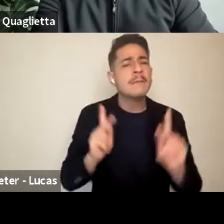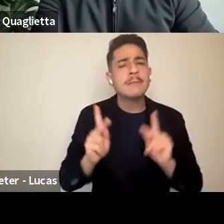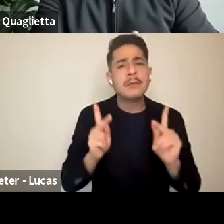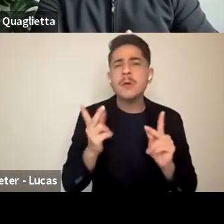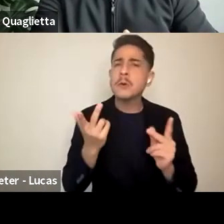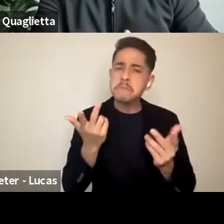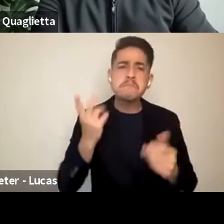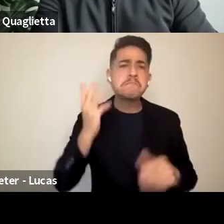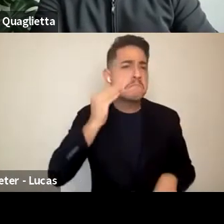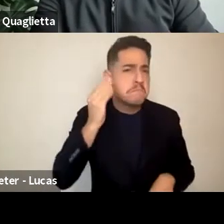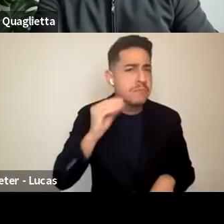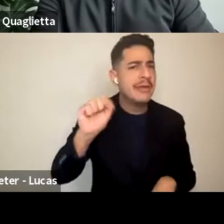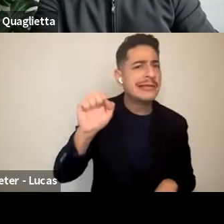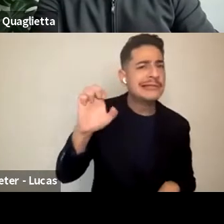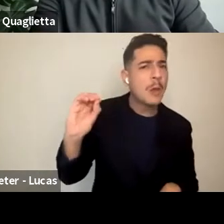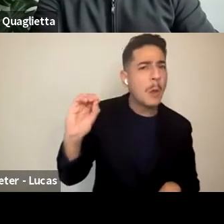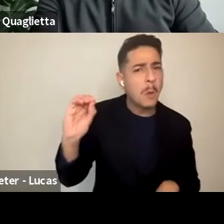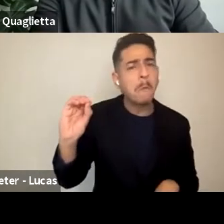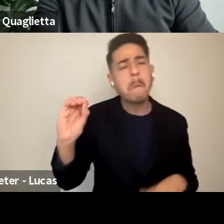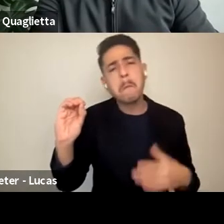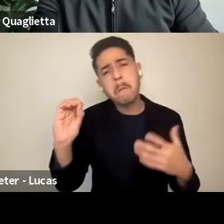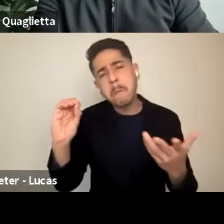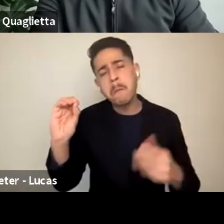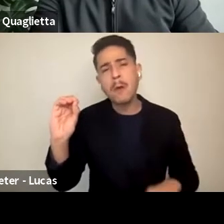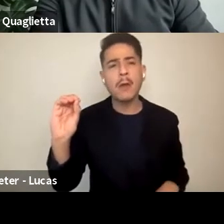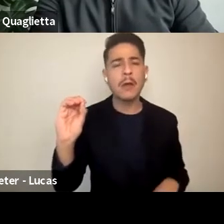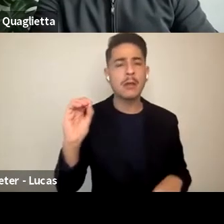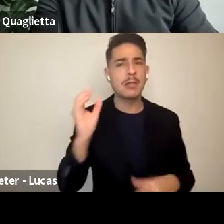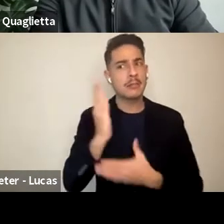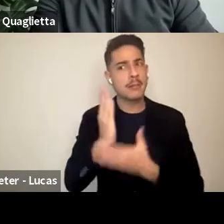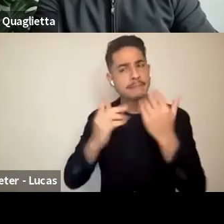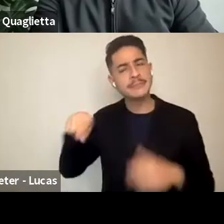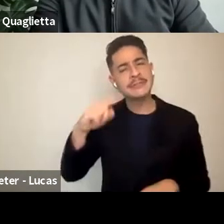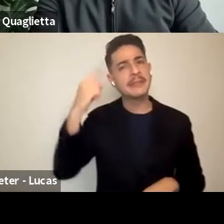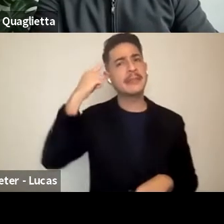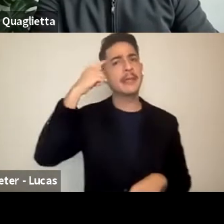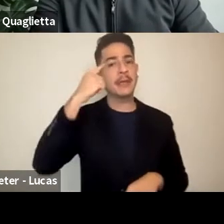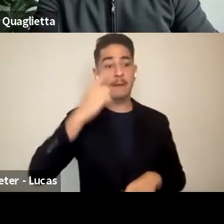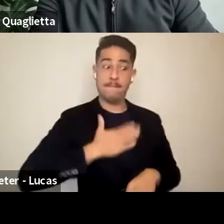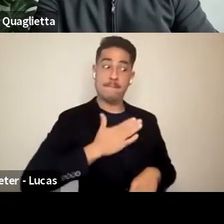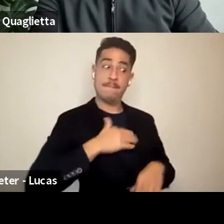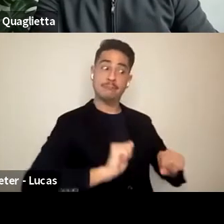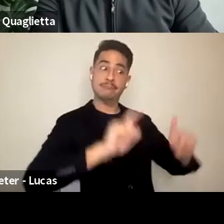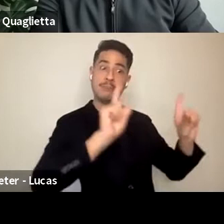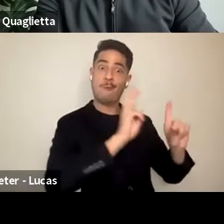with SEO will start with the assumption that the people finding their stuff, the people they want to find their stuff are